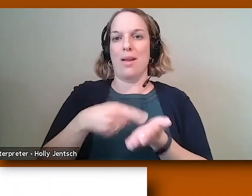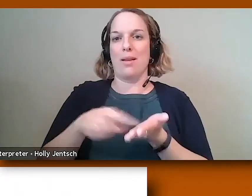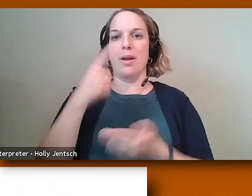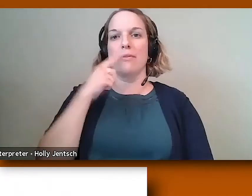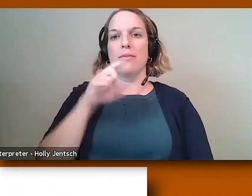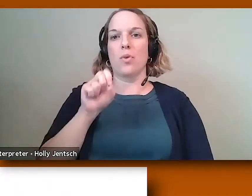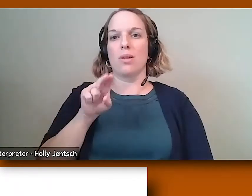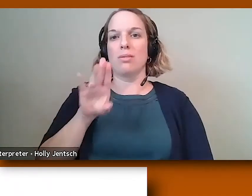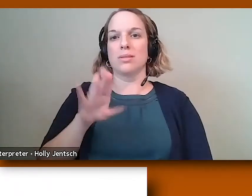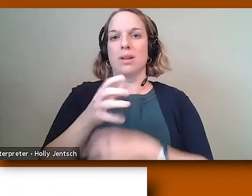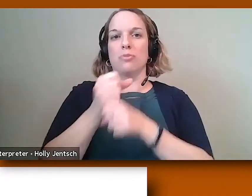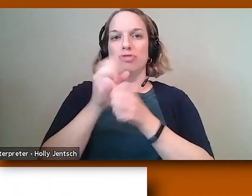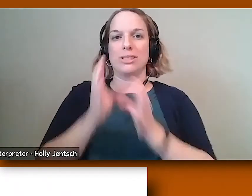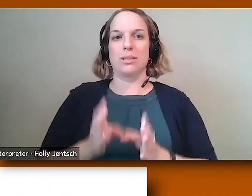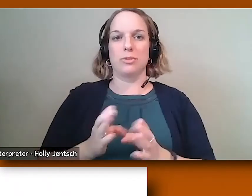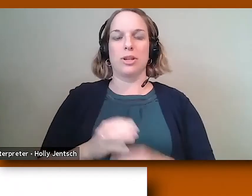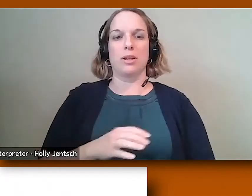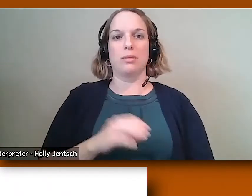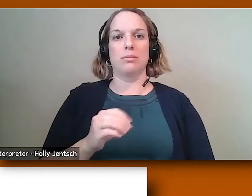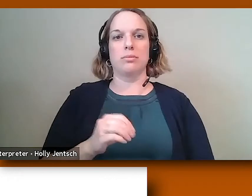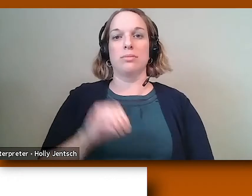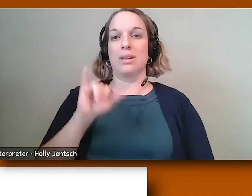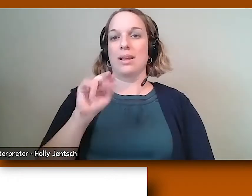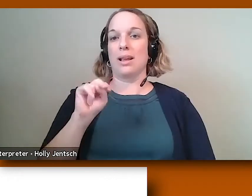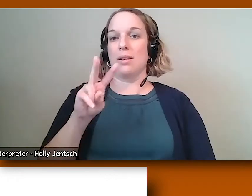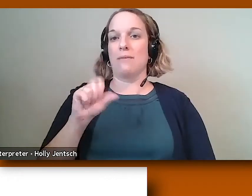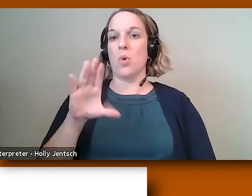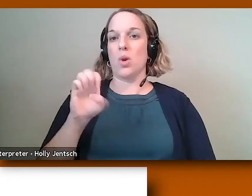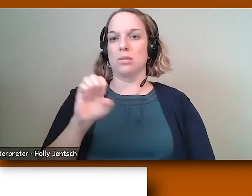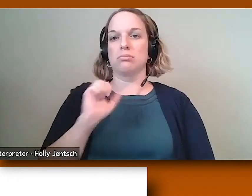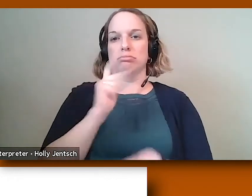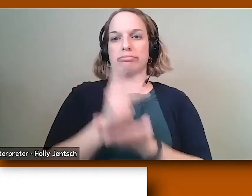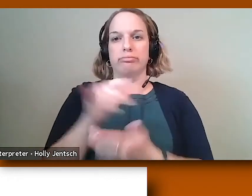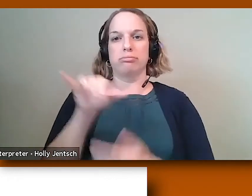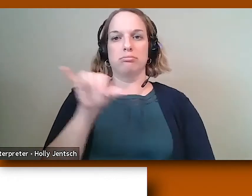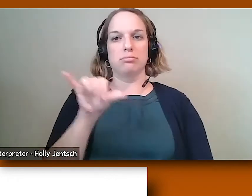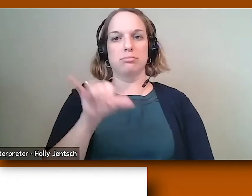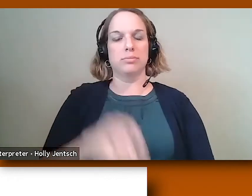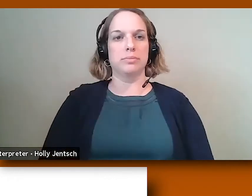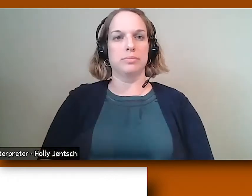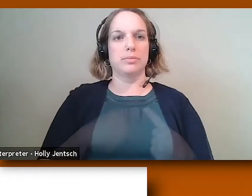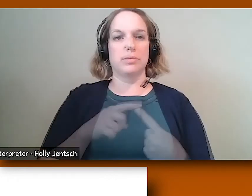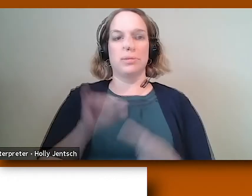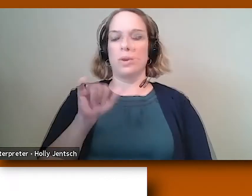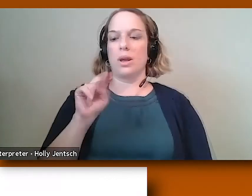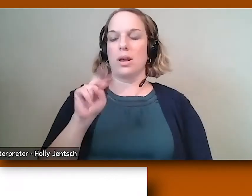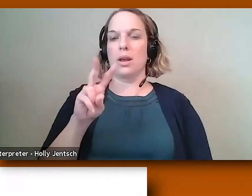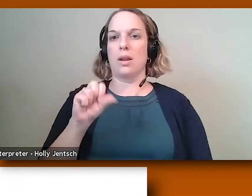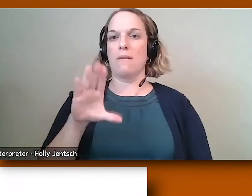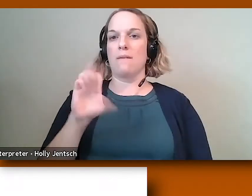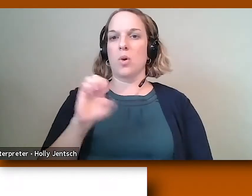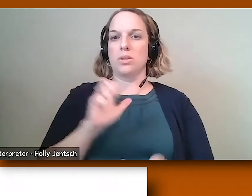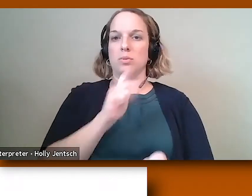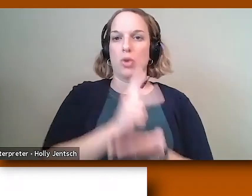to the subrecipients and approve those invoices. Once they approve an invoice,